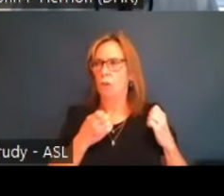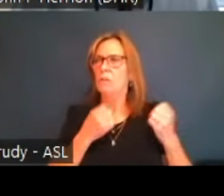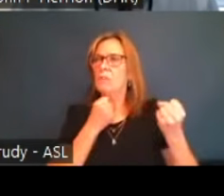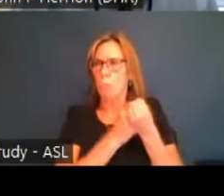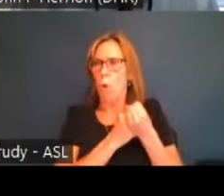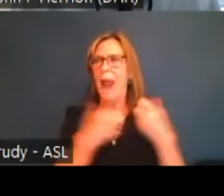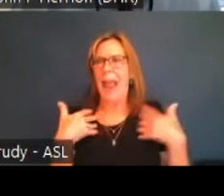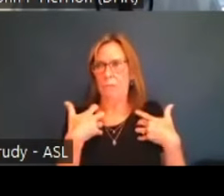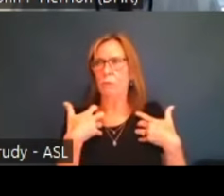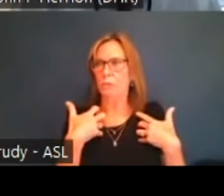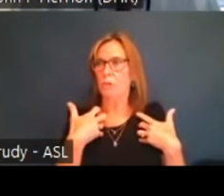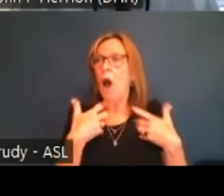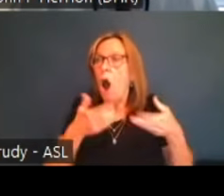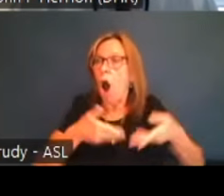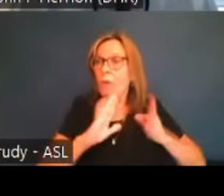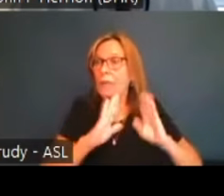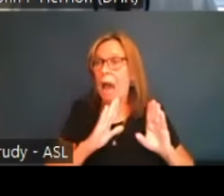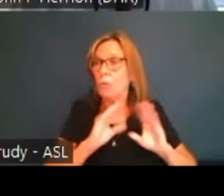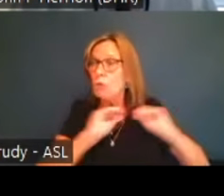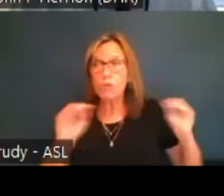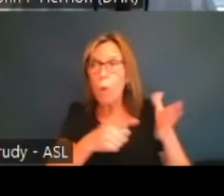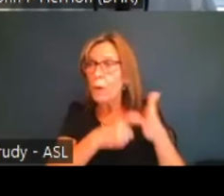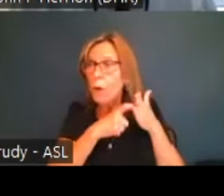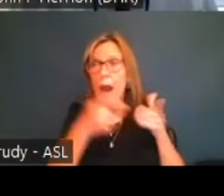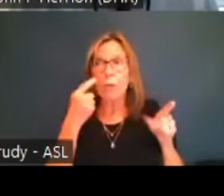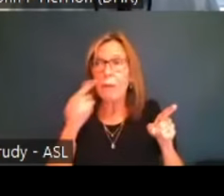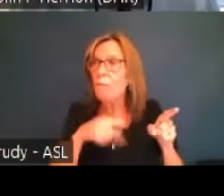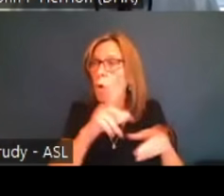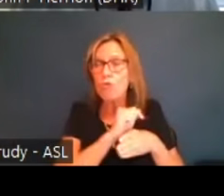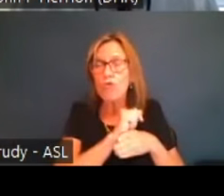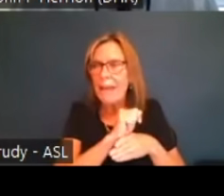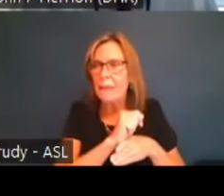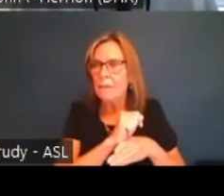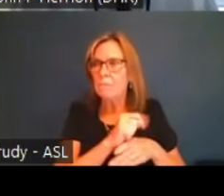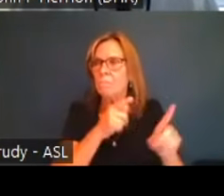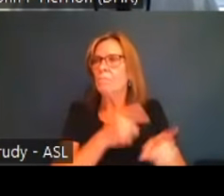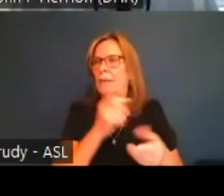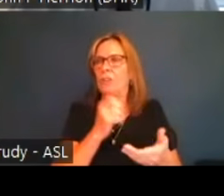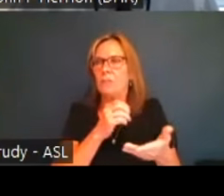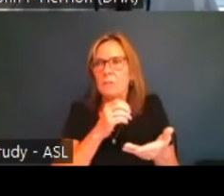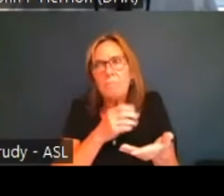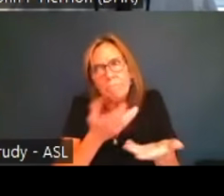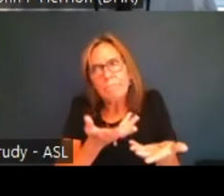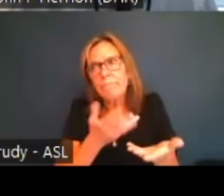the quality of their life, Service animal under the ADA and under the state human rights law, which applies to